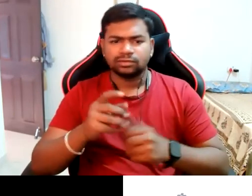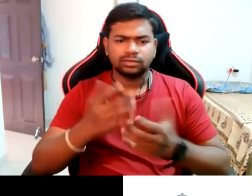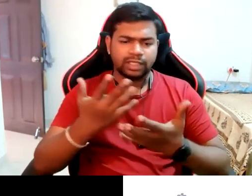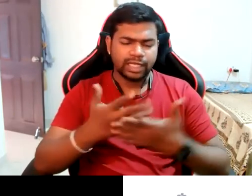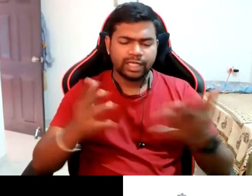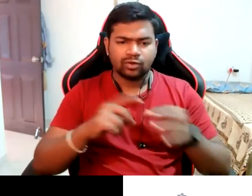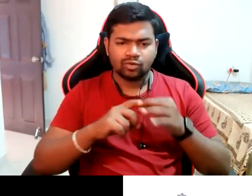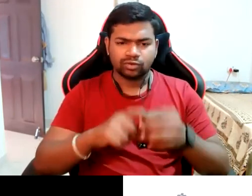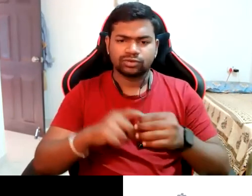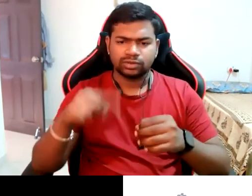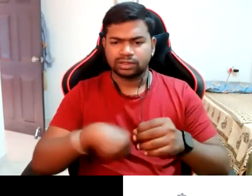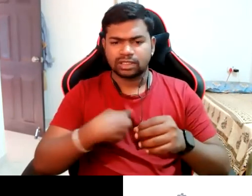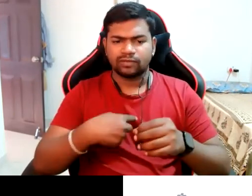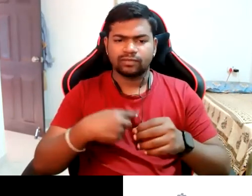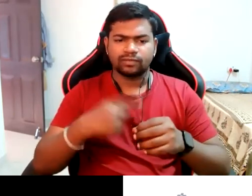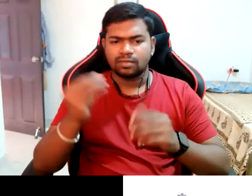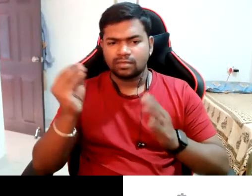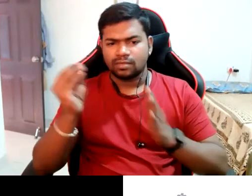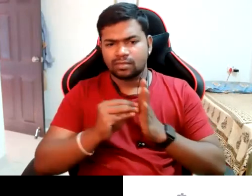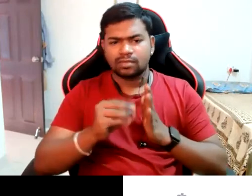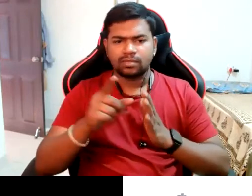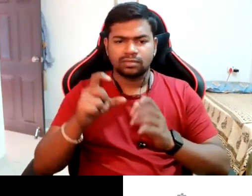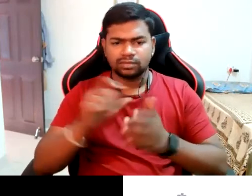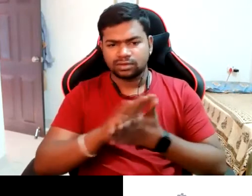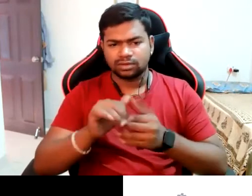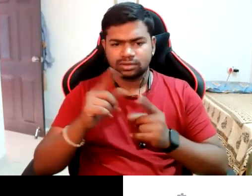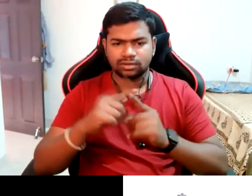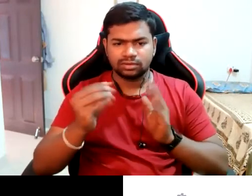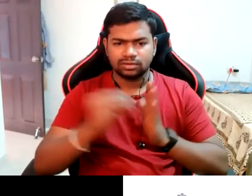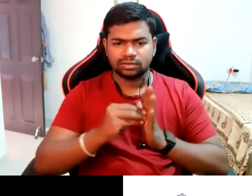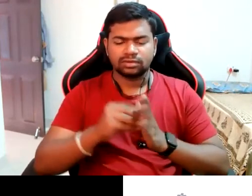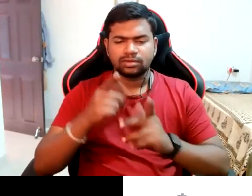you can either unmute yourself or you can dial it up on the chat box and Sheril will.